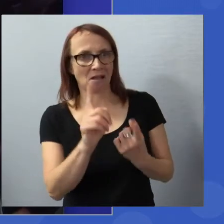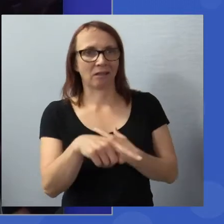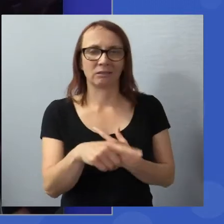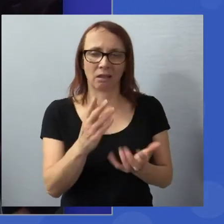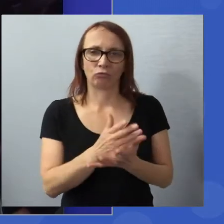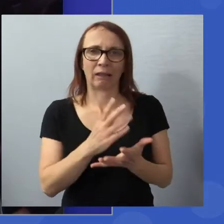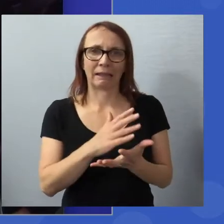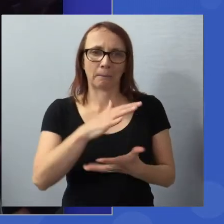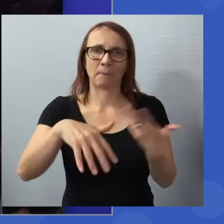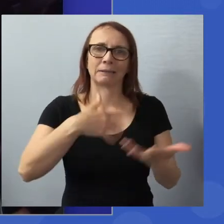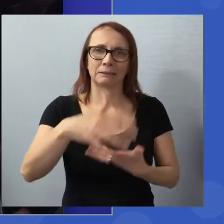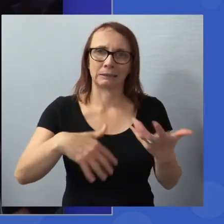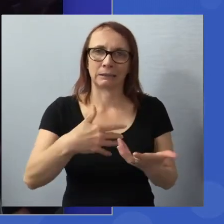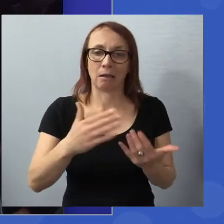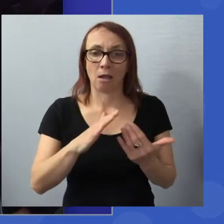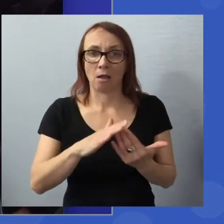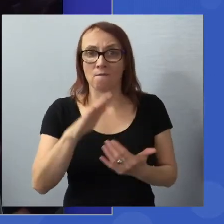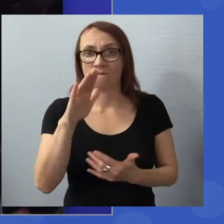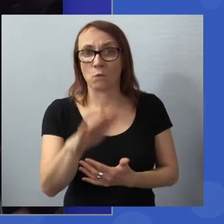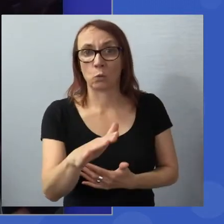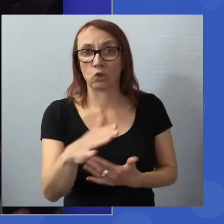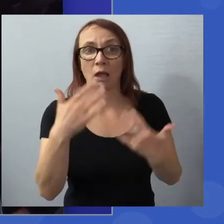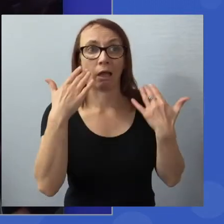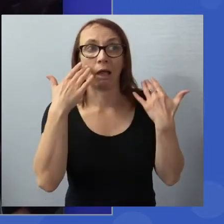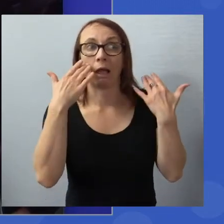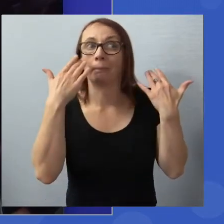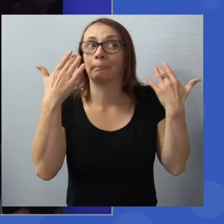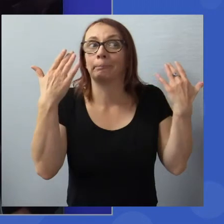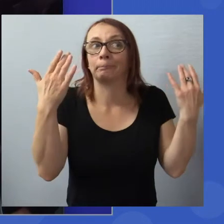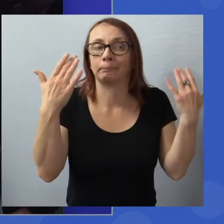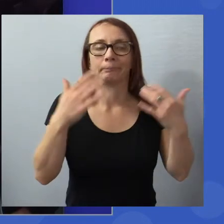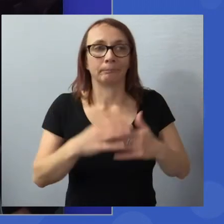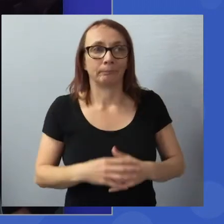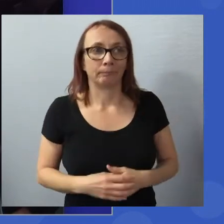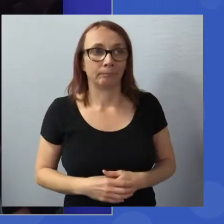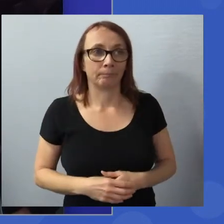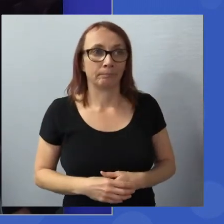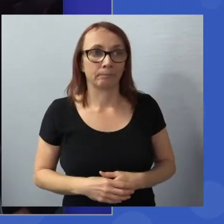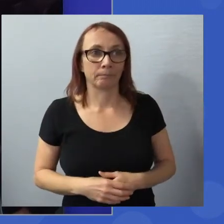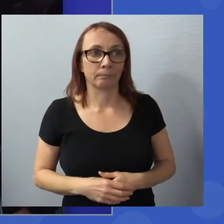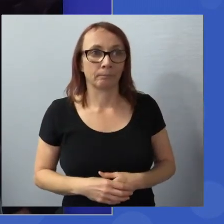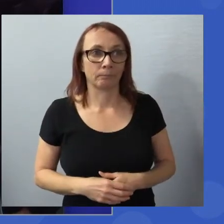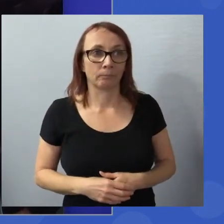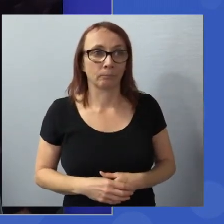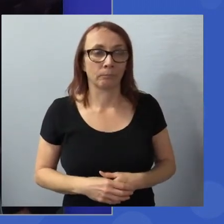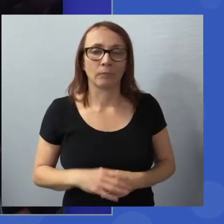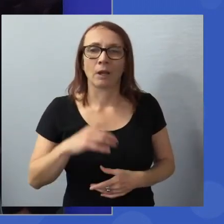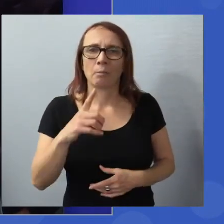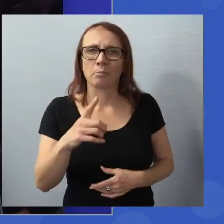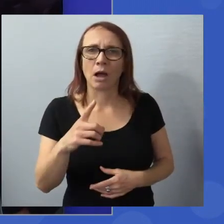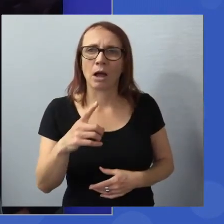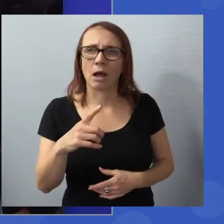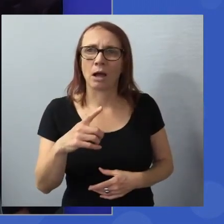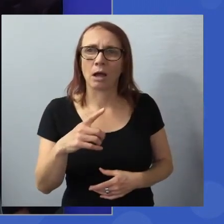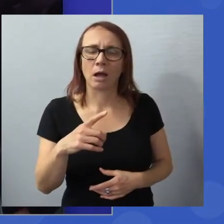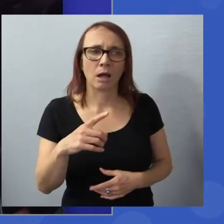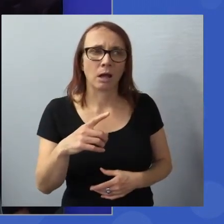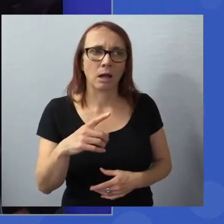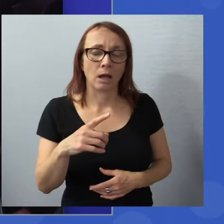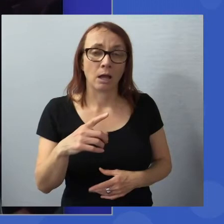right now where we go in the future I am I I think we mate I'm just getting